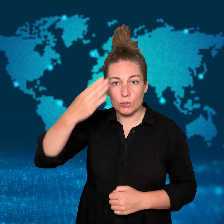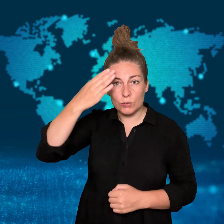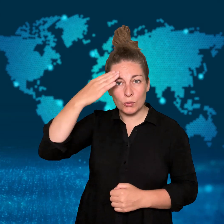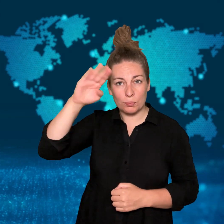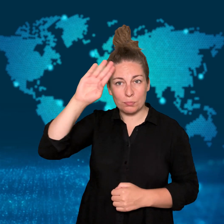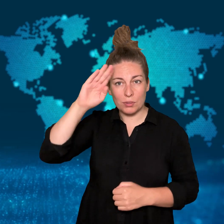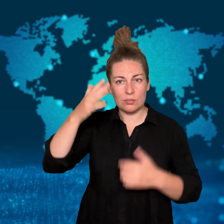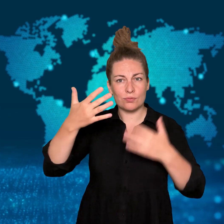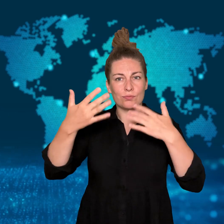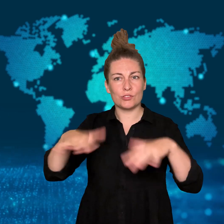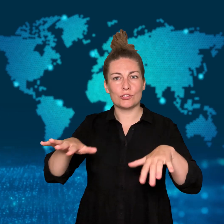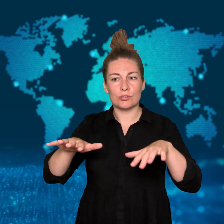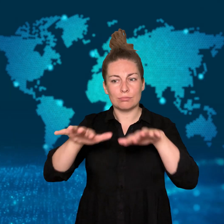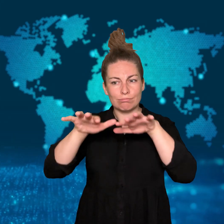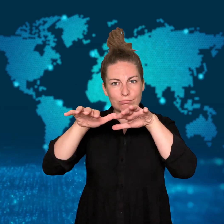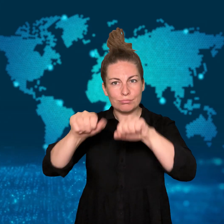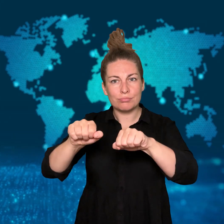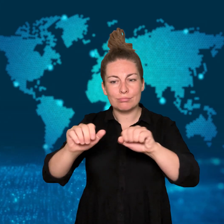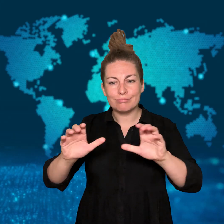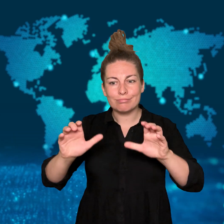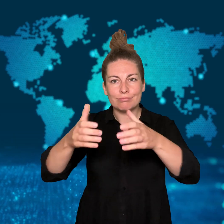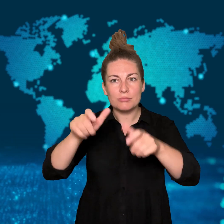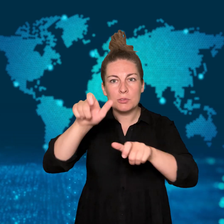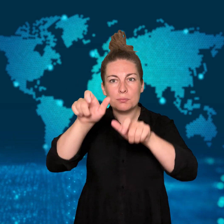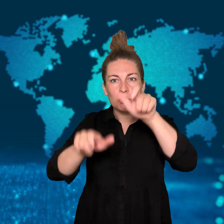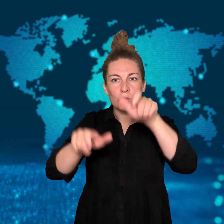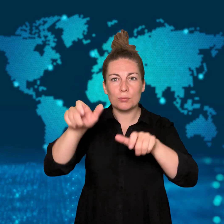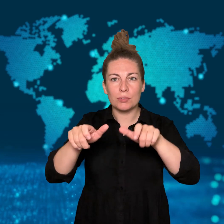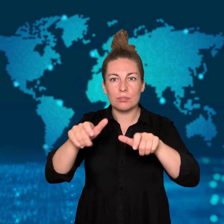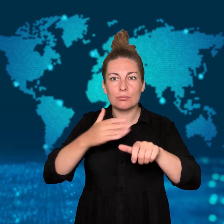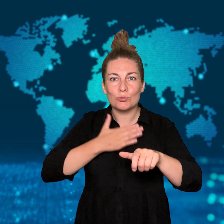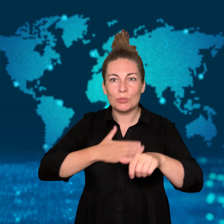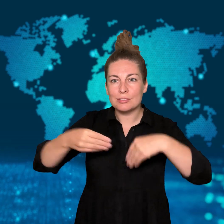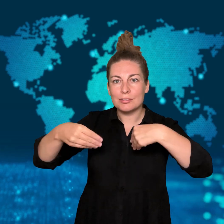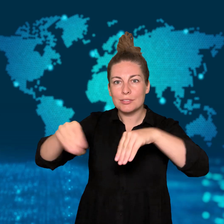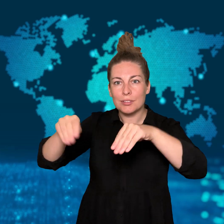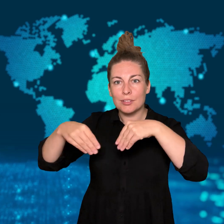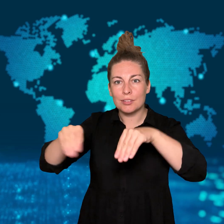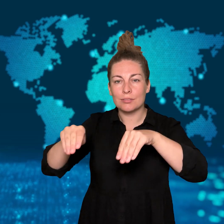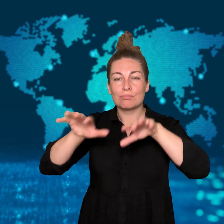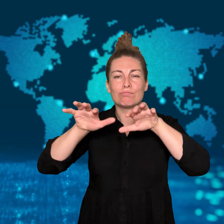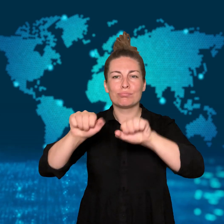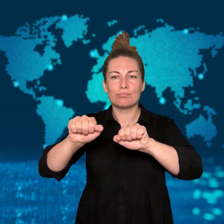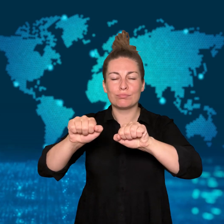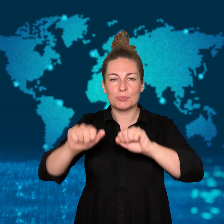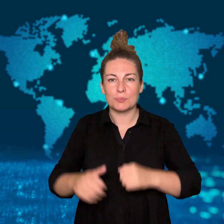Human trafficking ring uncovered